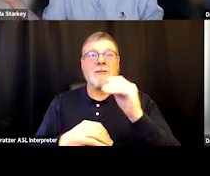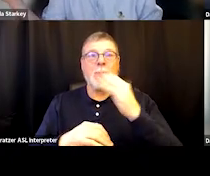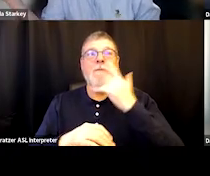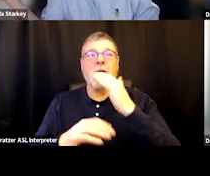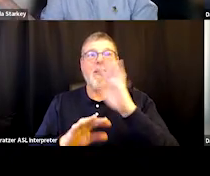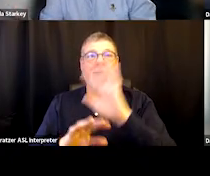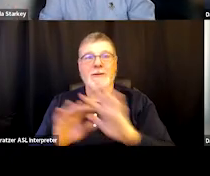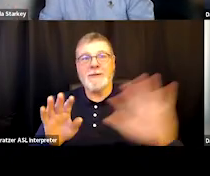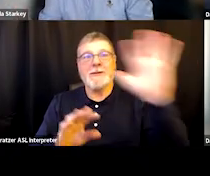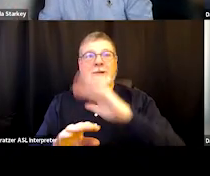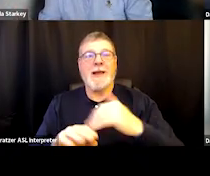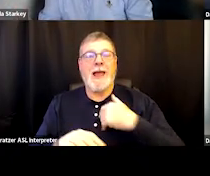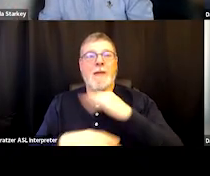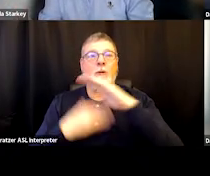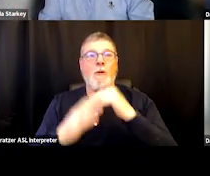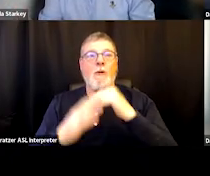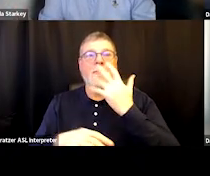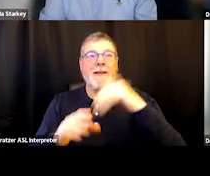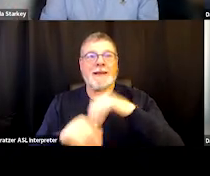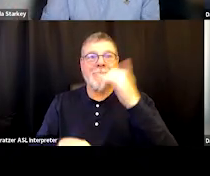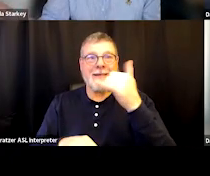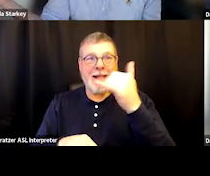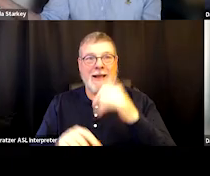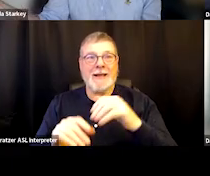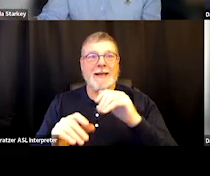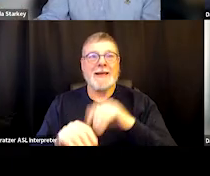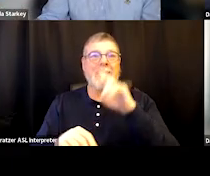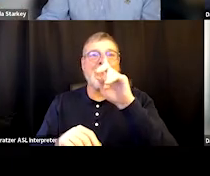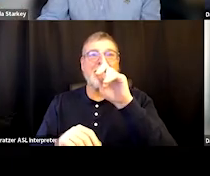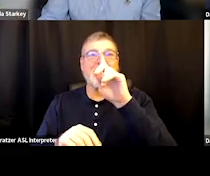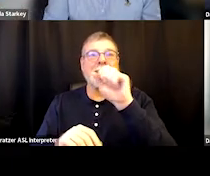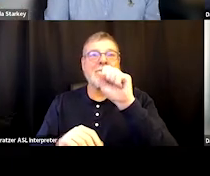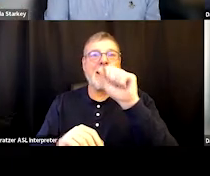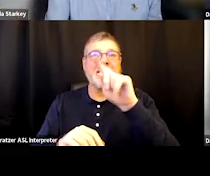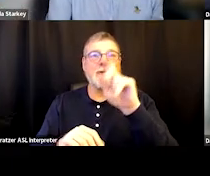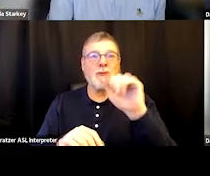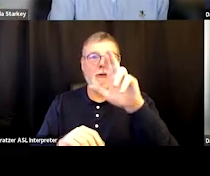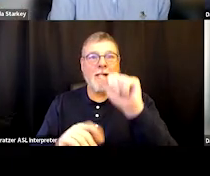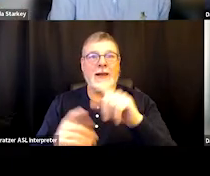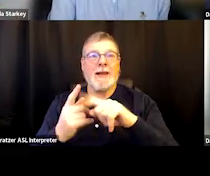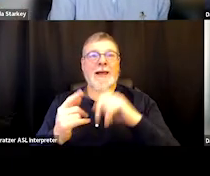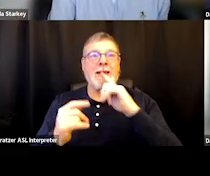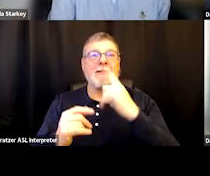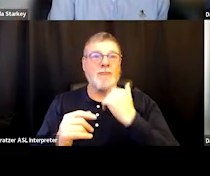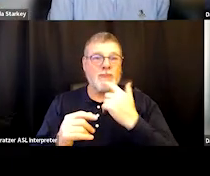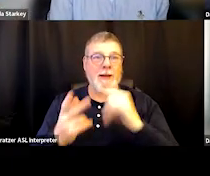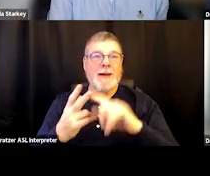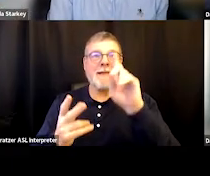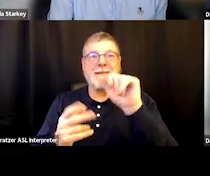I am all of the states in yellow, Dazara is the red states, and Dan is the blue states.